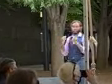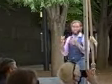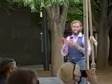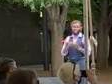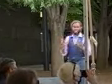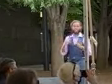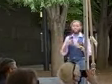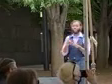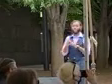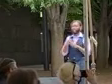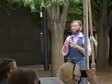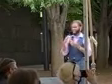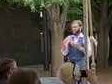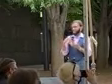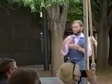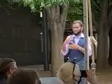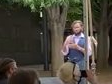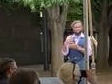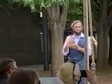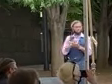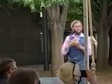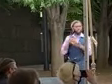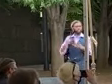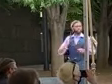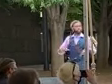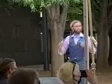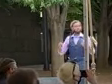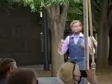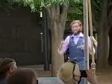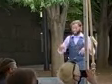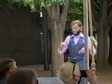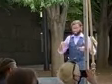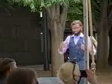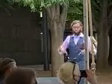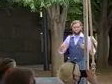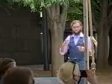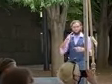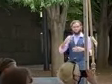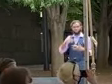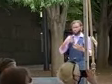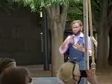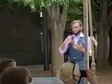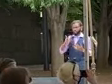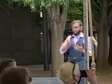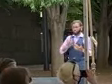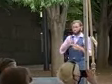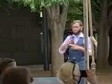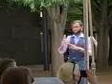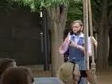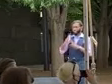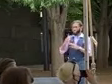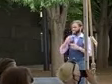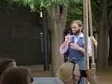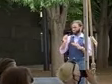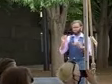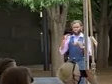Also, I also earned this wheelchair. For me it is a badge of honor. It is no longer something to hide.